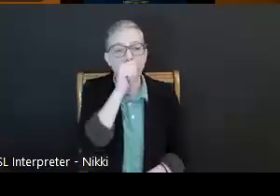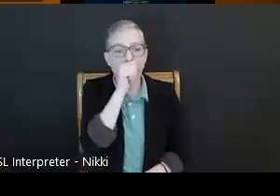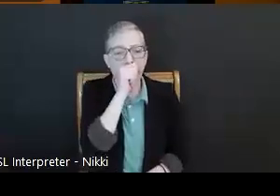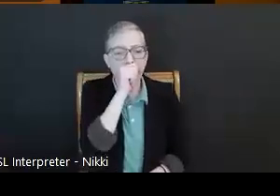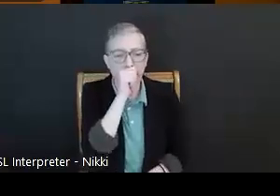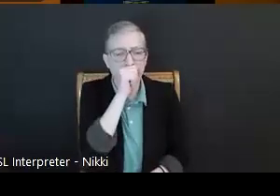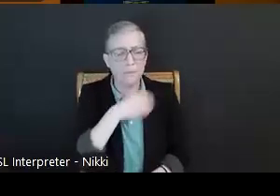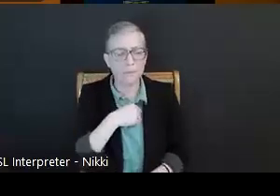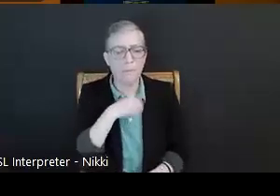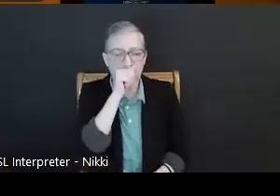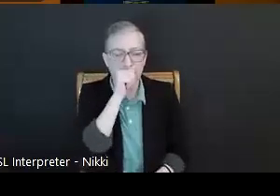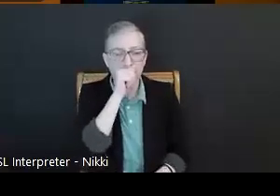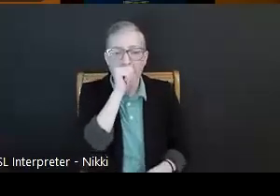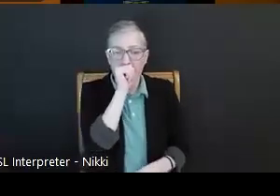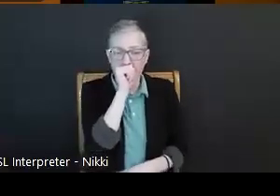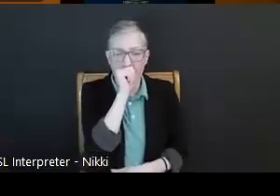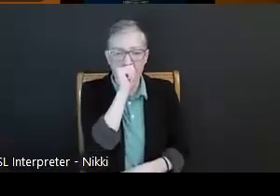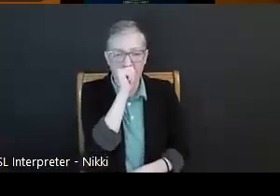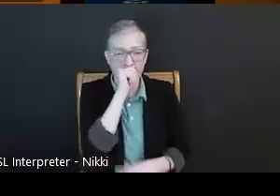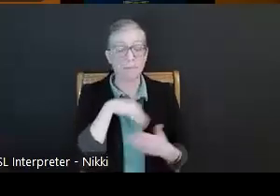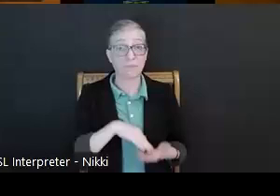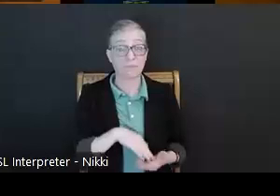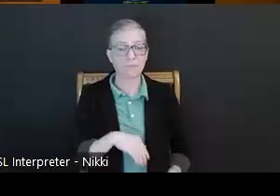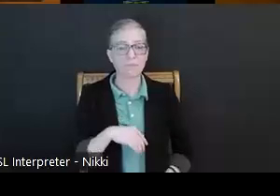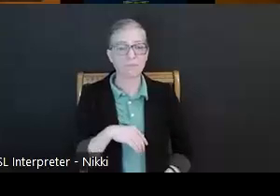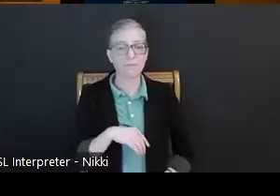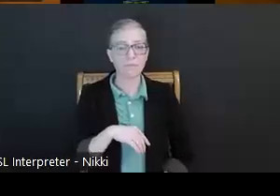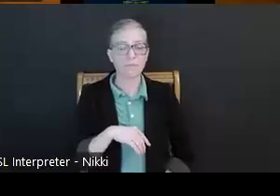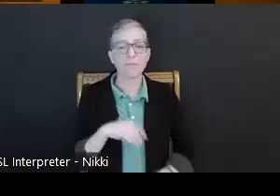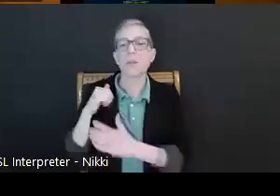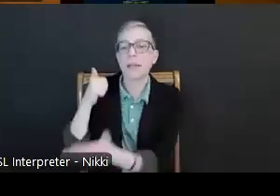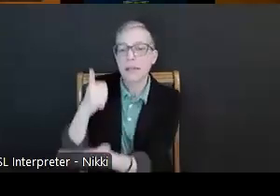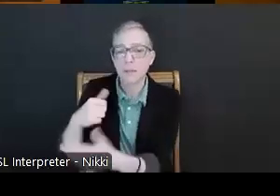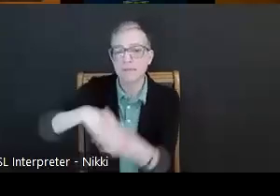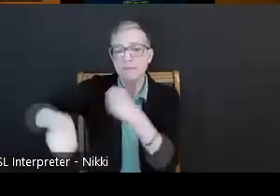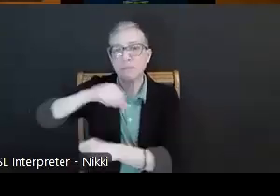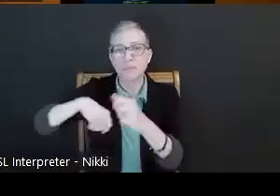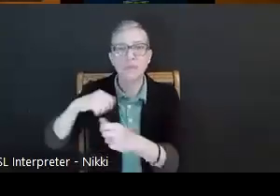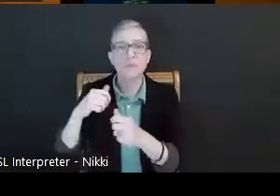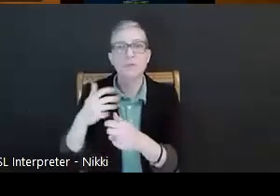to their Partners um improving their communication skills um and then therefore reducing a lot of